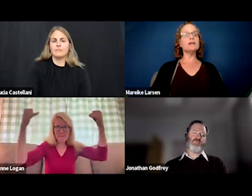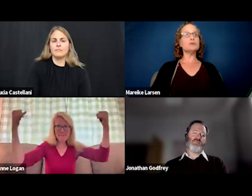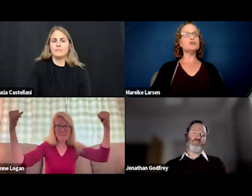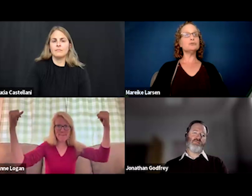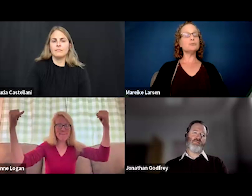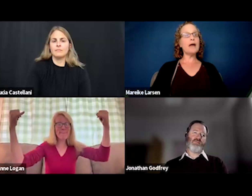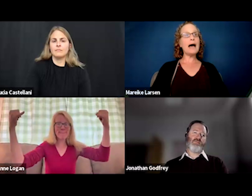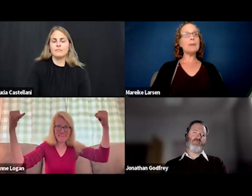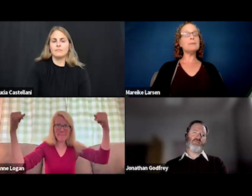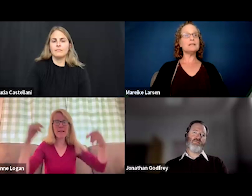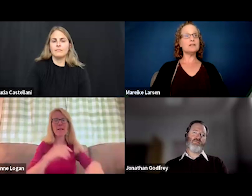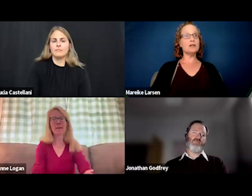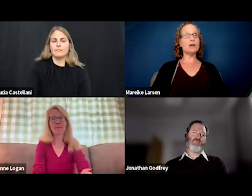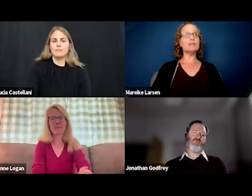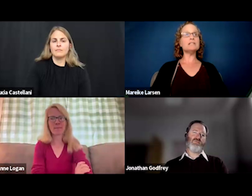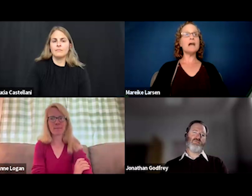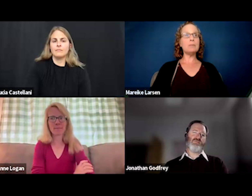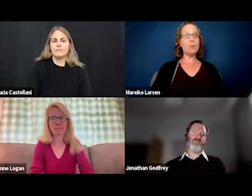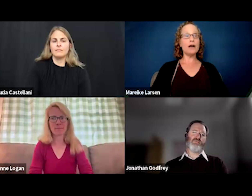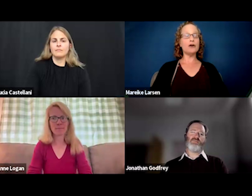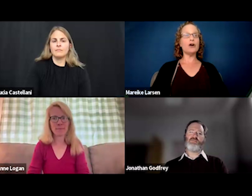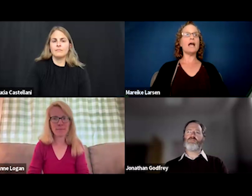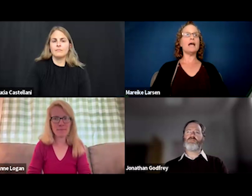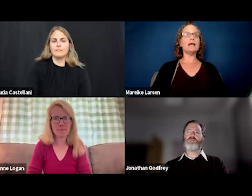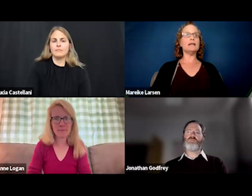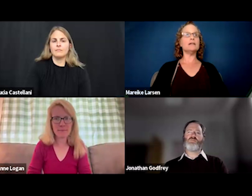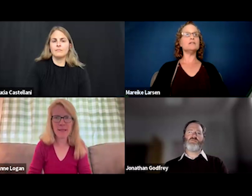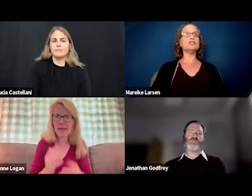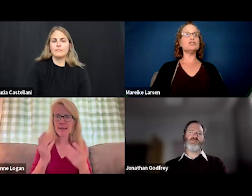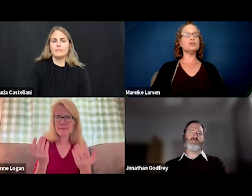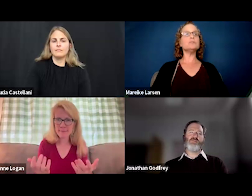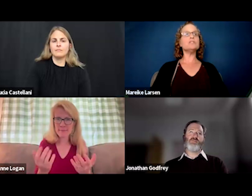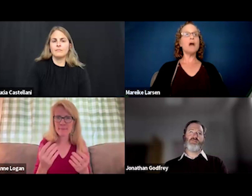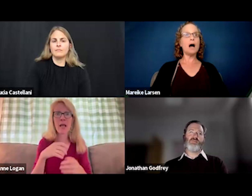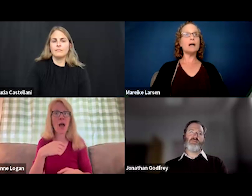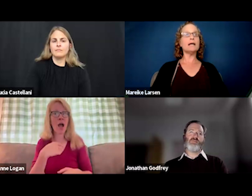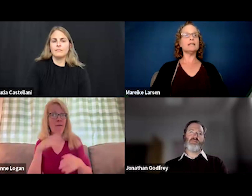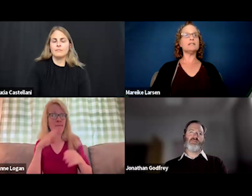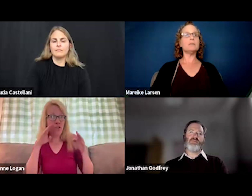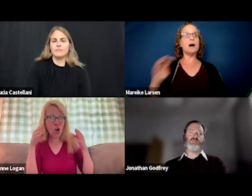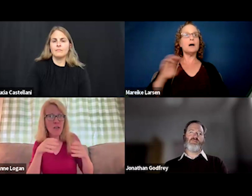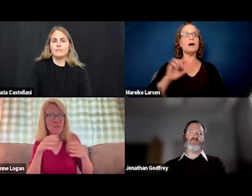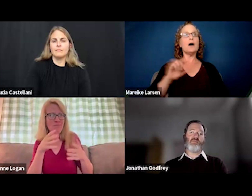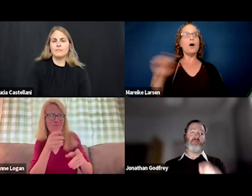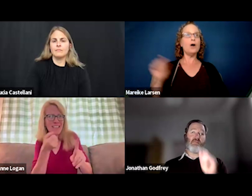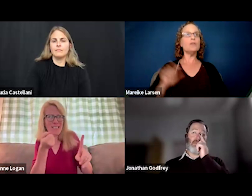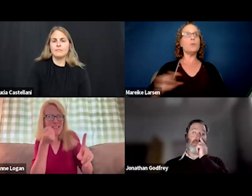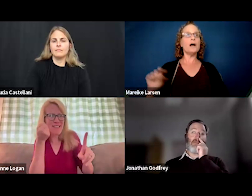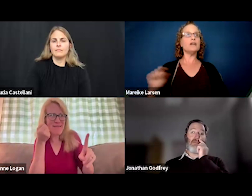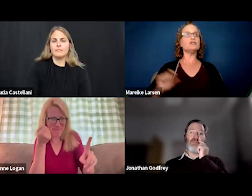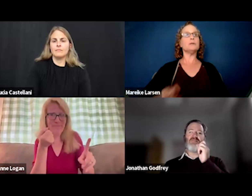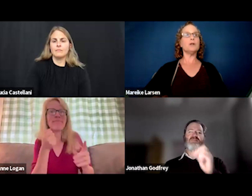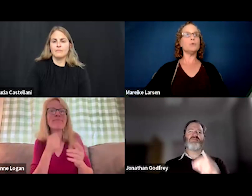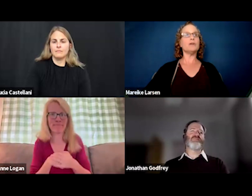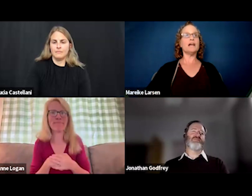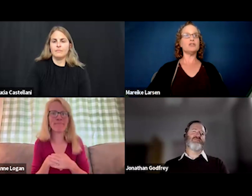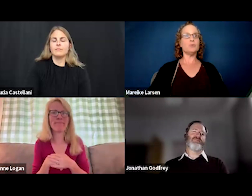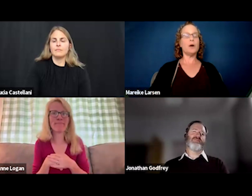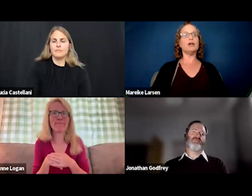So shoot wrap is along the top wire, and shoot tuck is among all the wires below the catch wire.